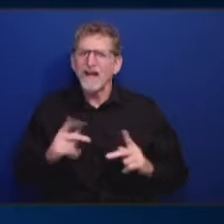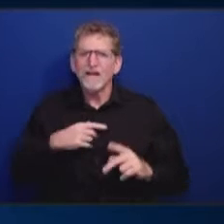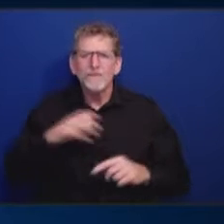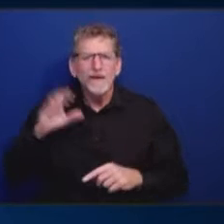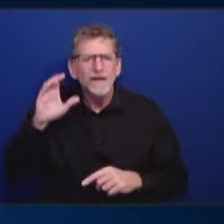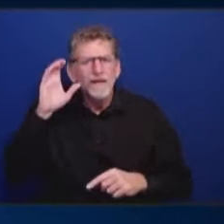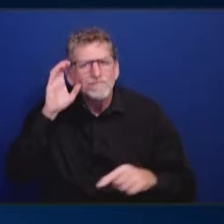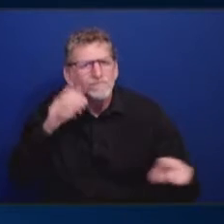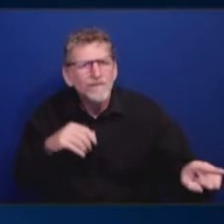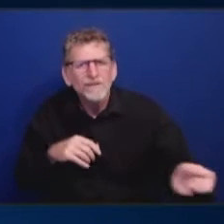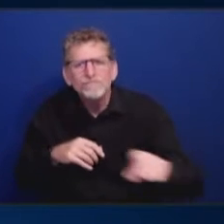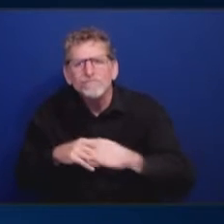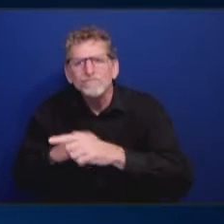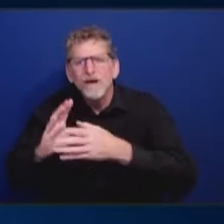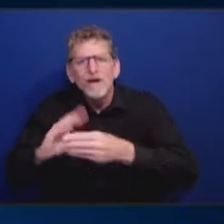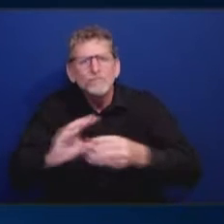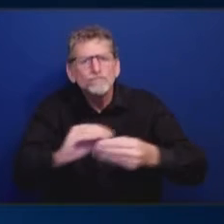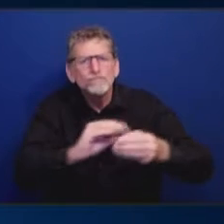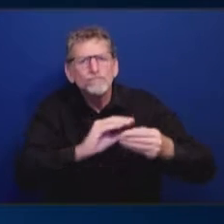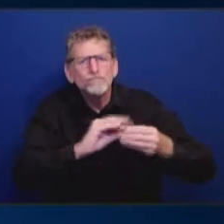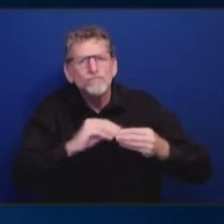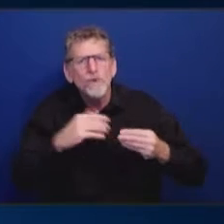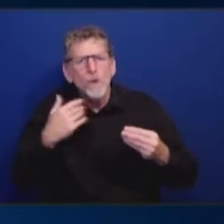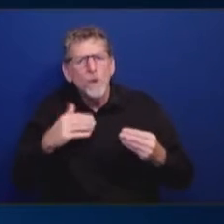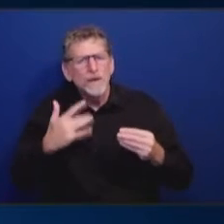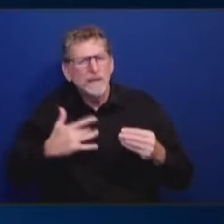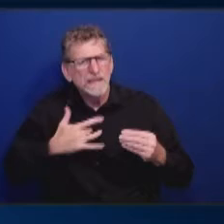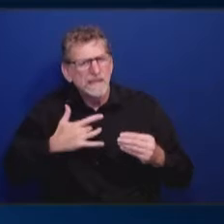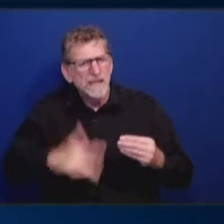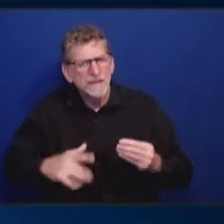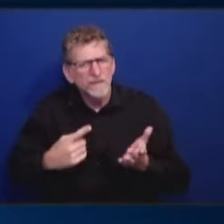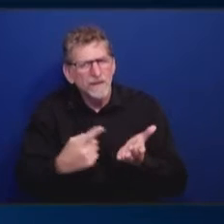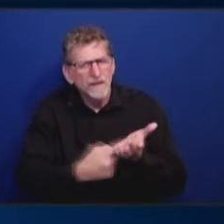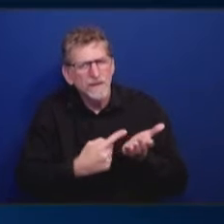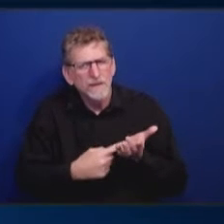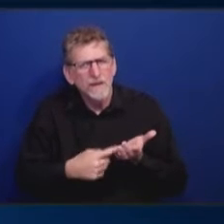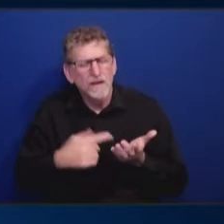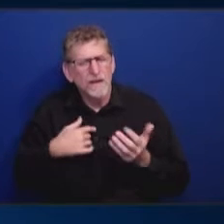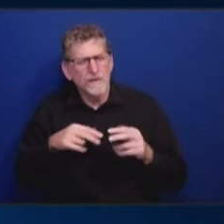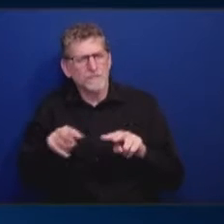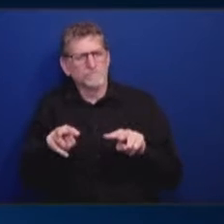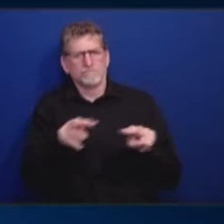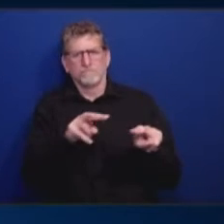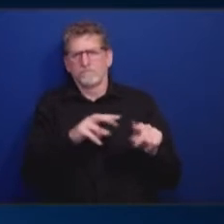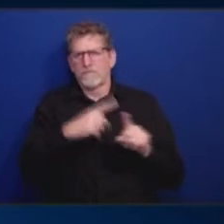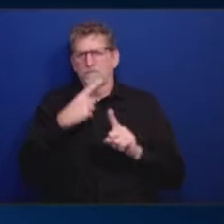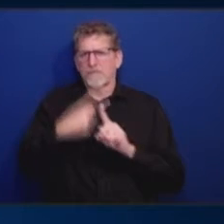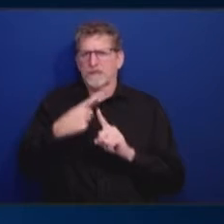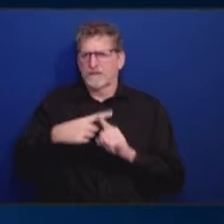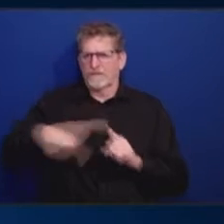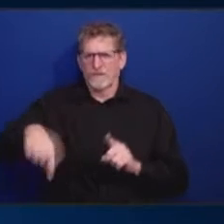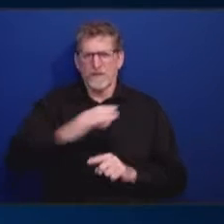It is really uplifting to see the commission taking on the healing process that we really